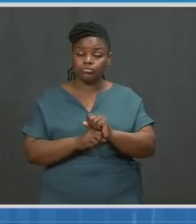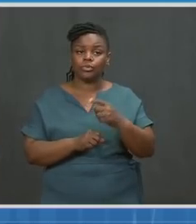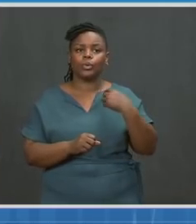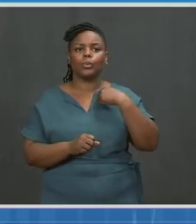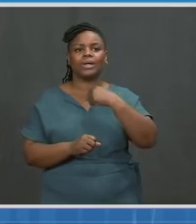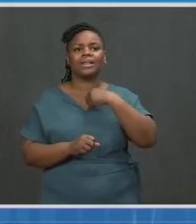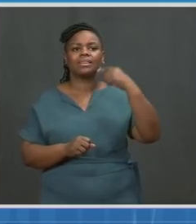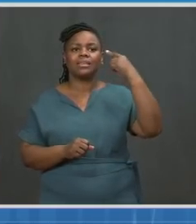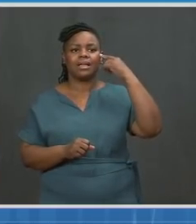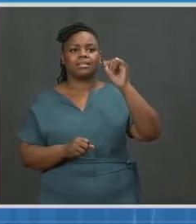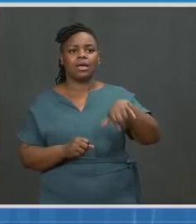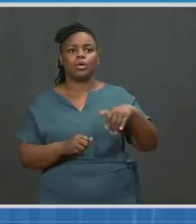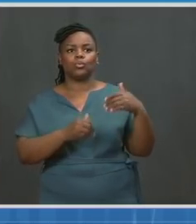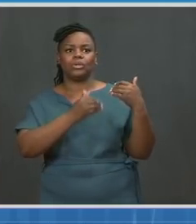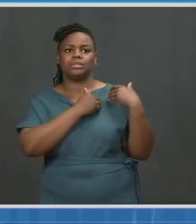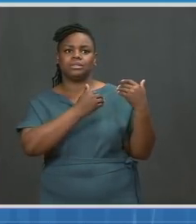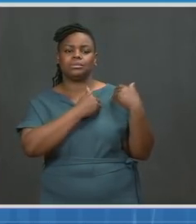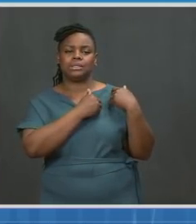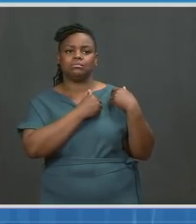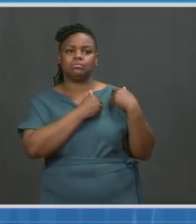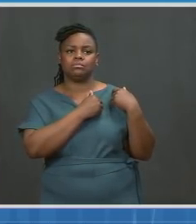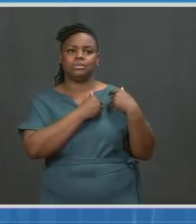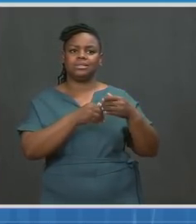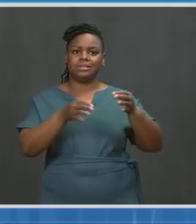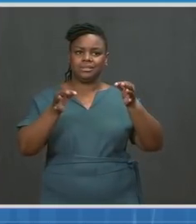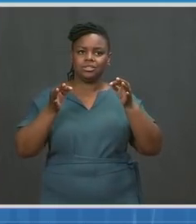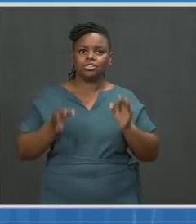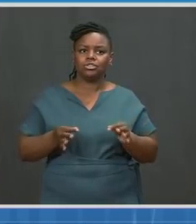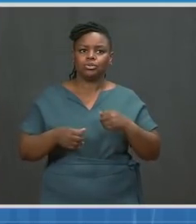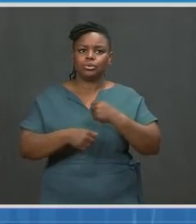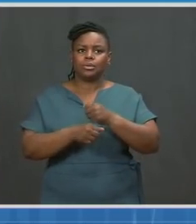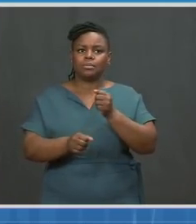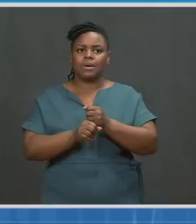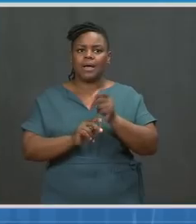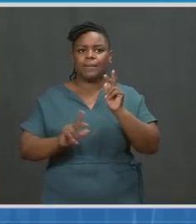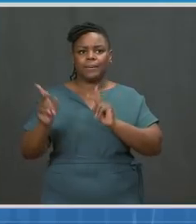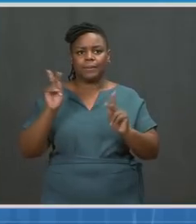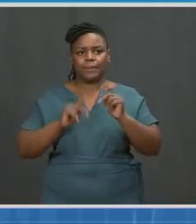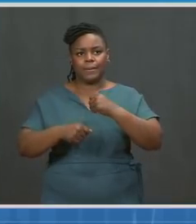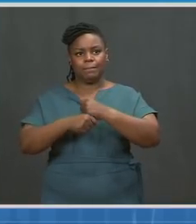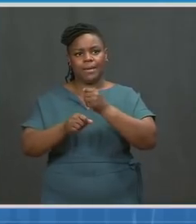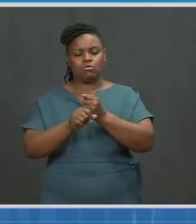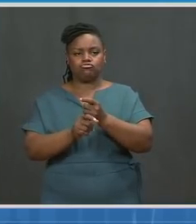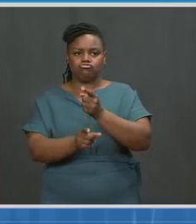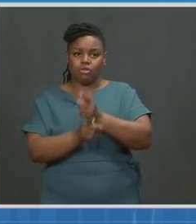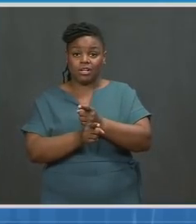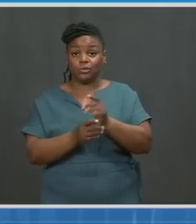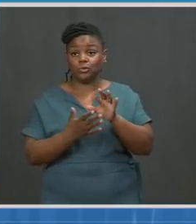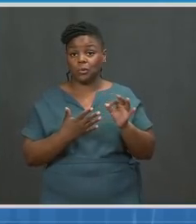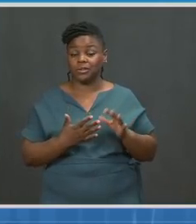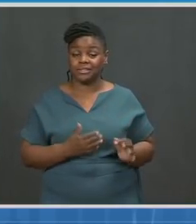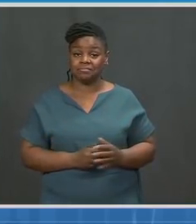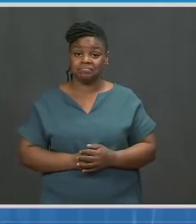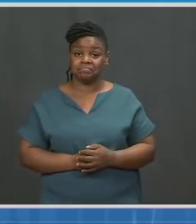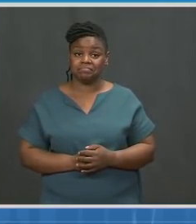for moving more people in that direction. Next question. Moderator: Sheryl Stolberg, New York Times.